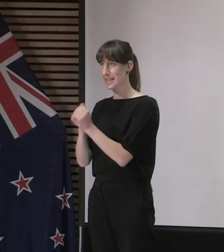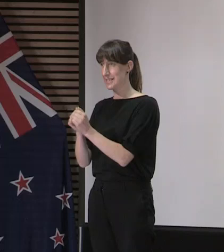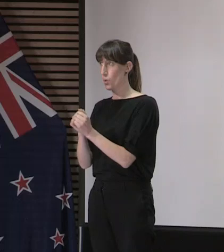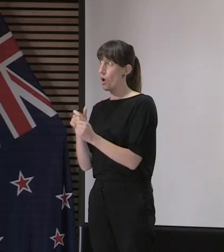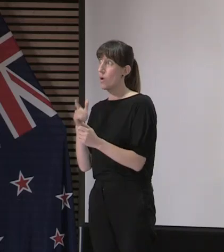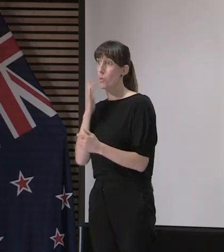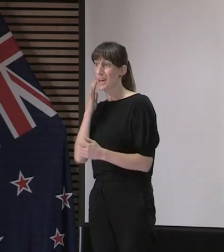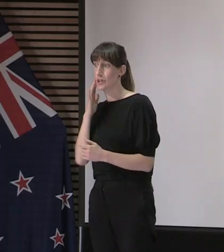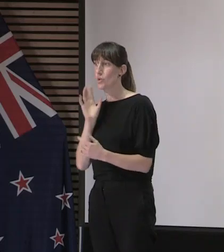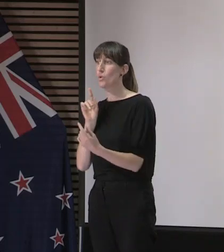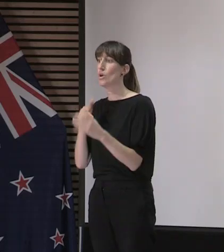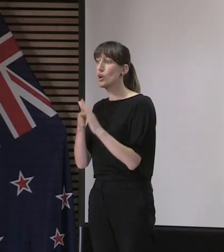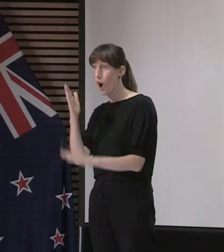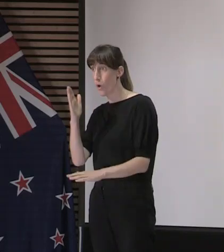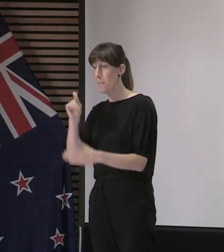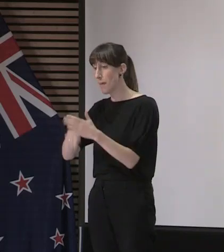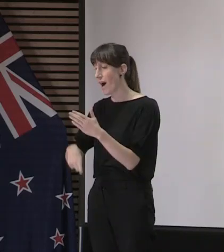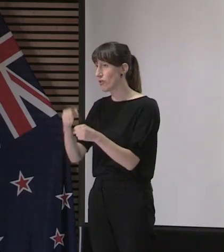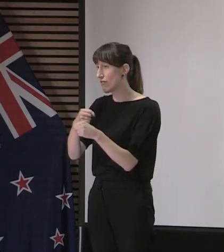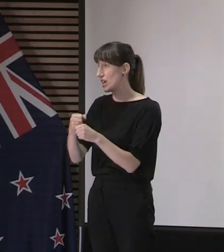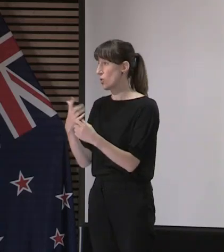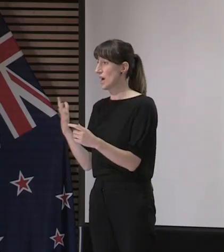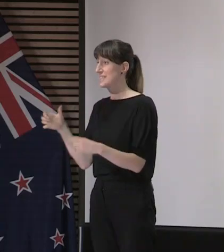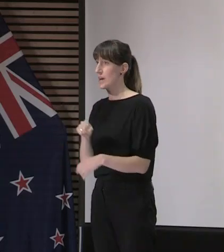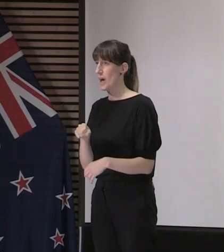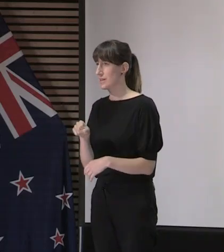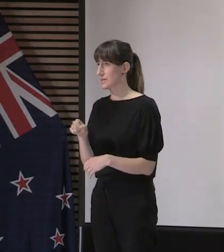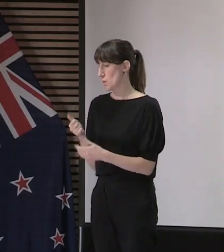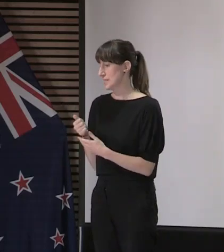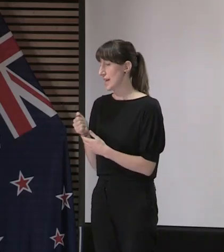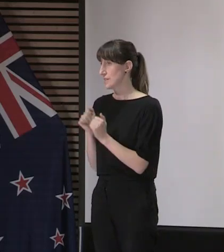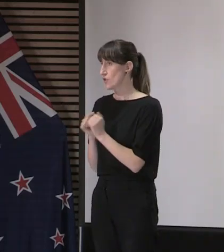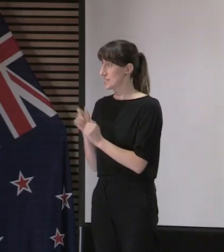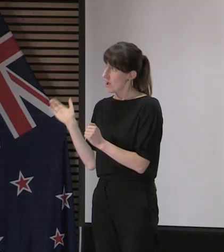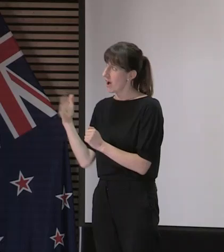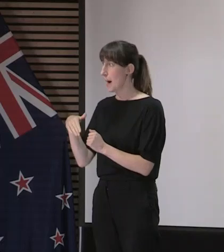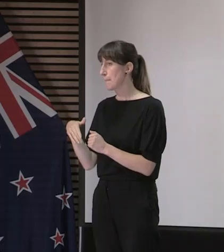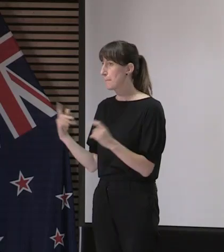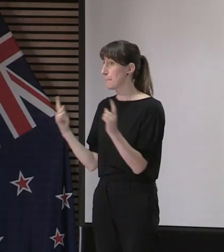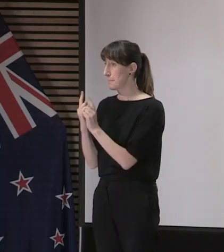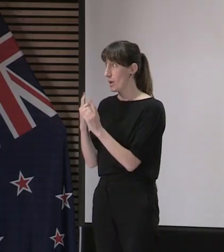for a few weeks, whether you're congregating for a coffee or takeaways, to just